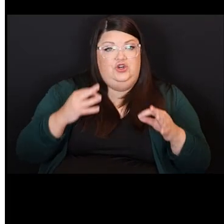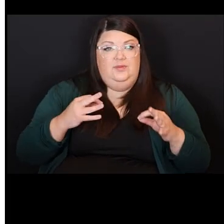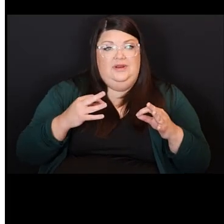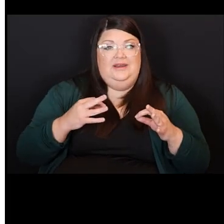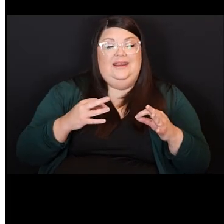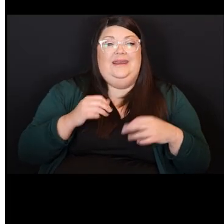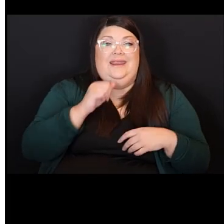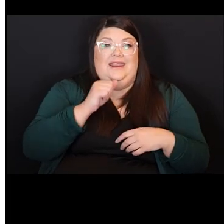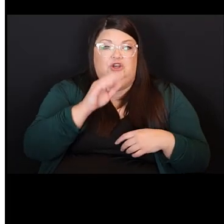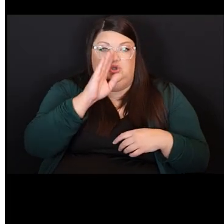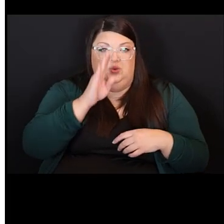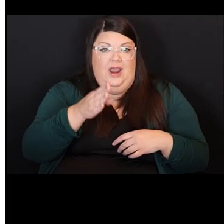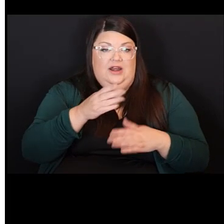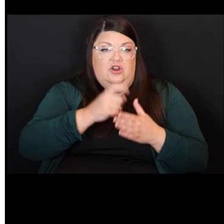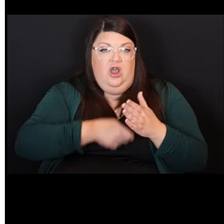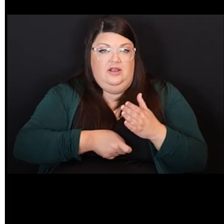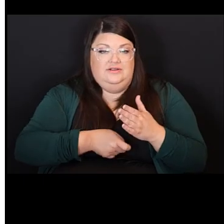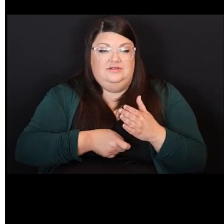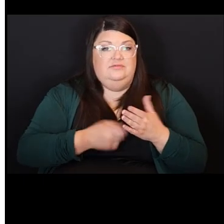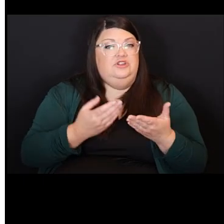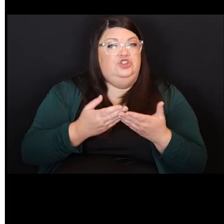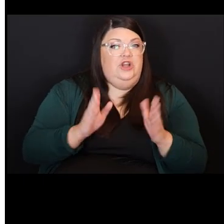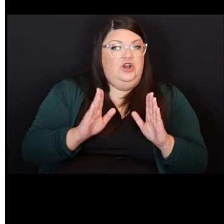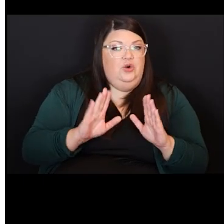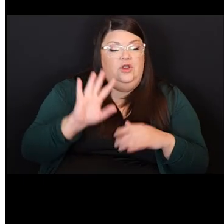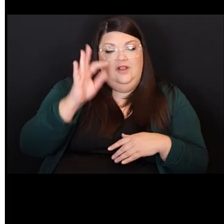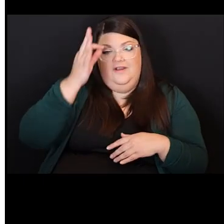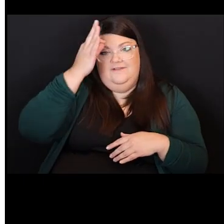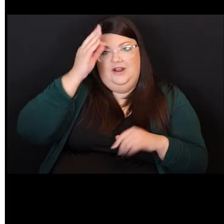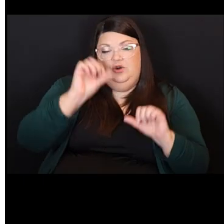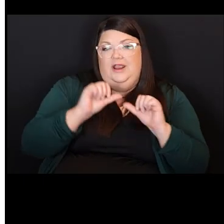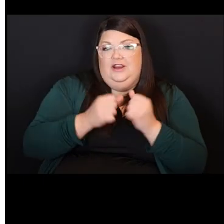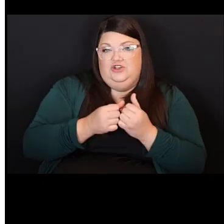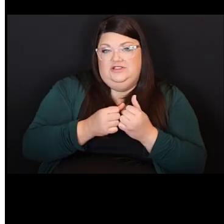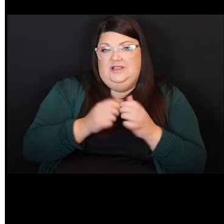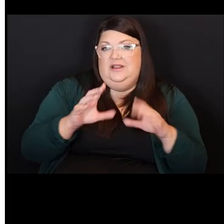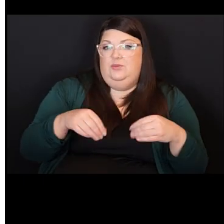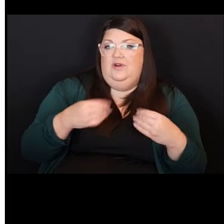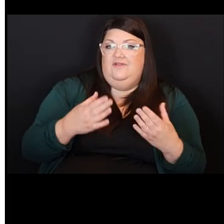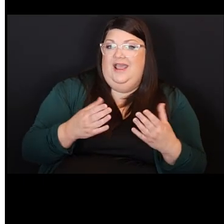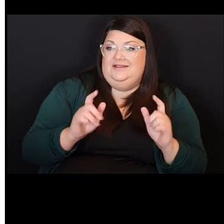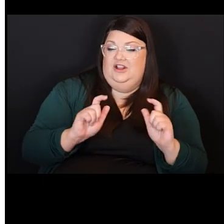is determined in indirect costs. Generally, the Federal agency that